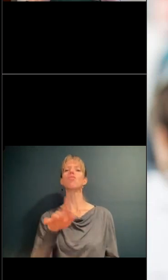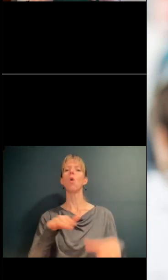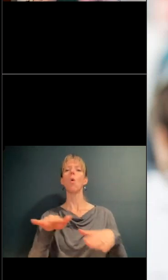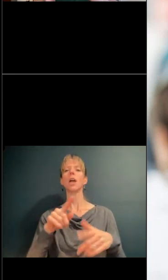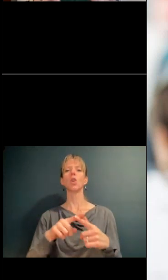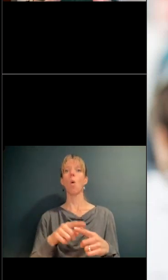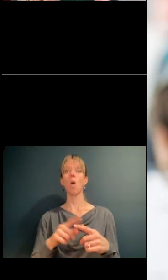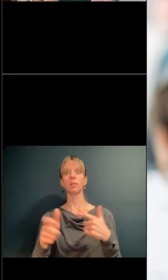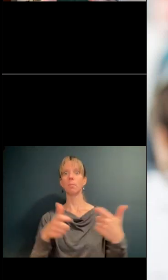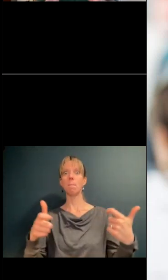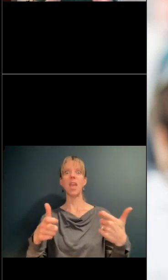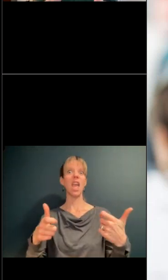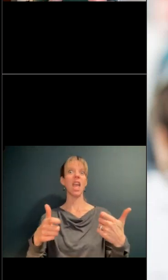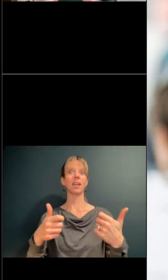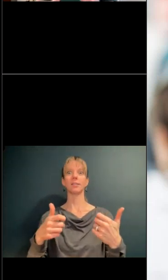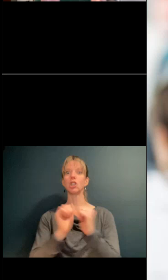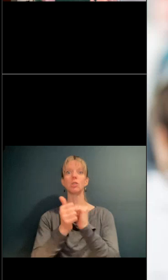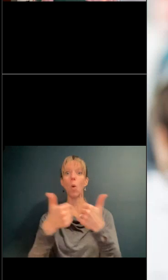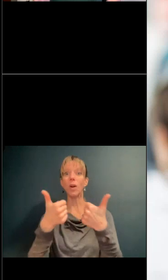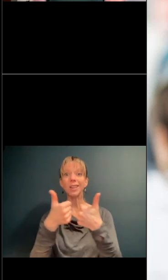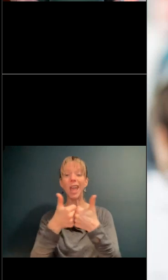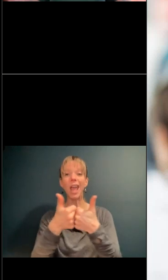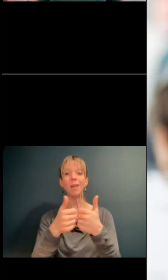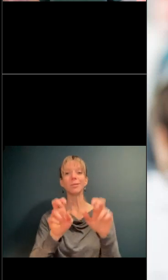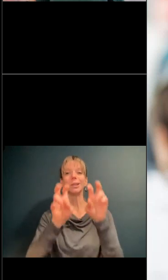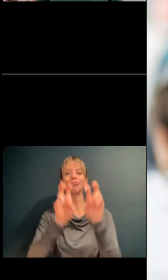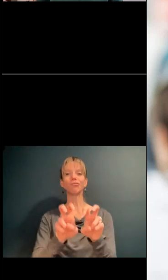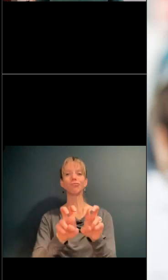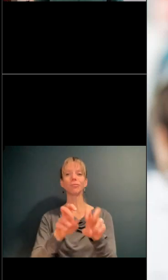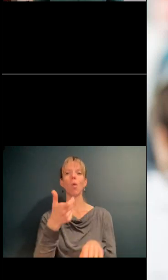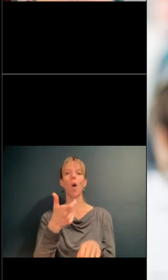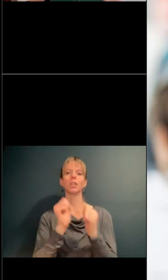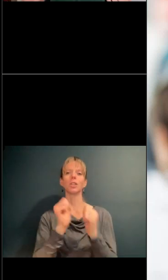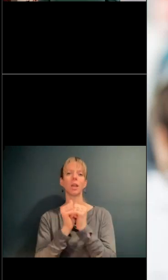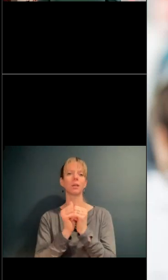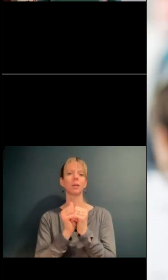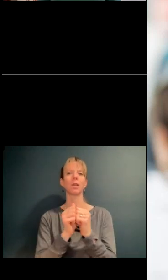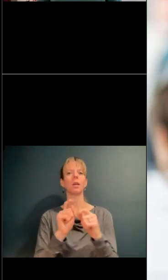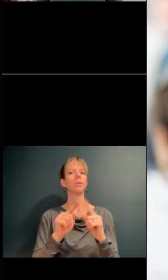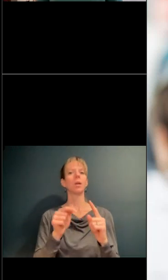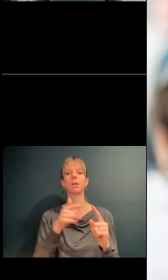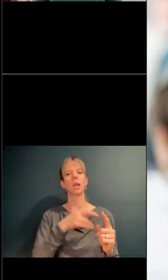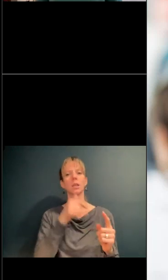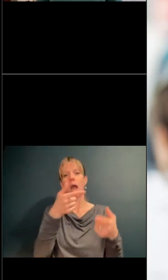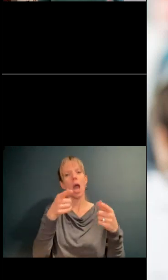It is ordinary gestures like that that so often don't take place outside of our service systems.